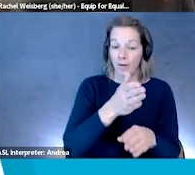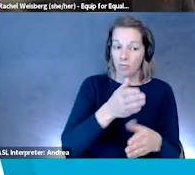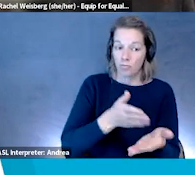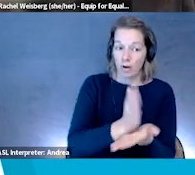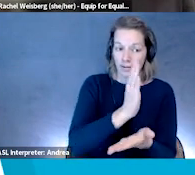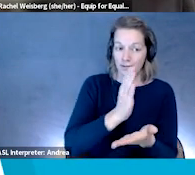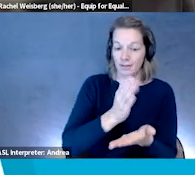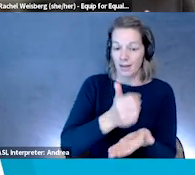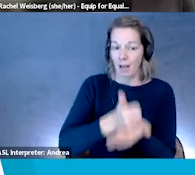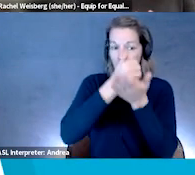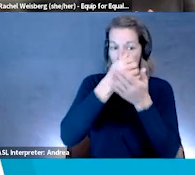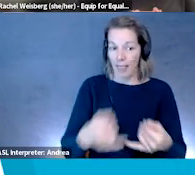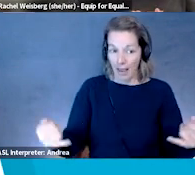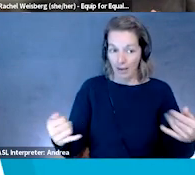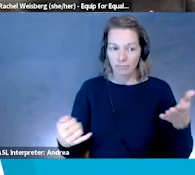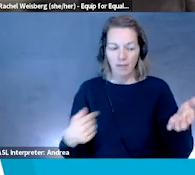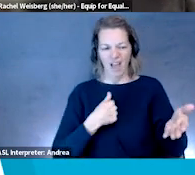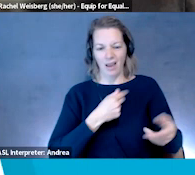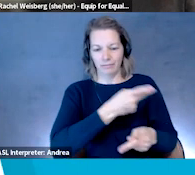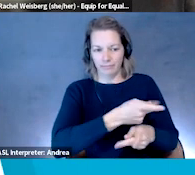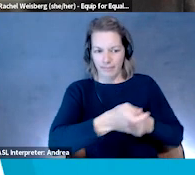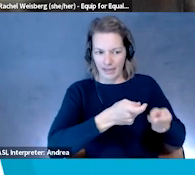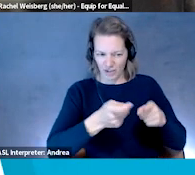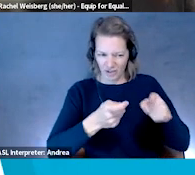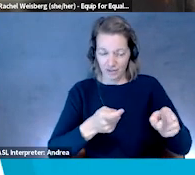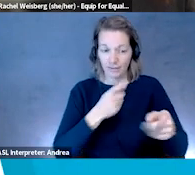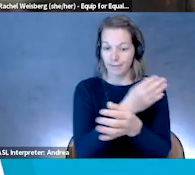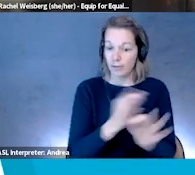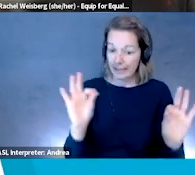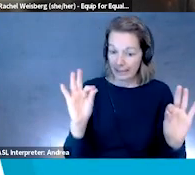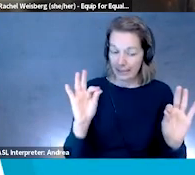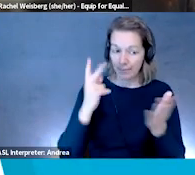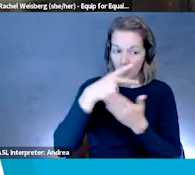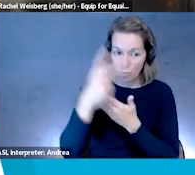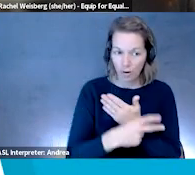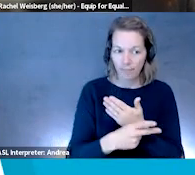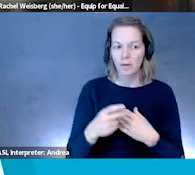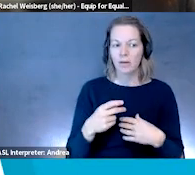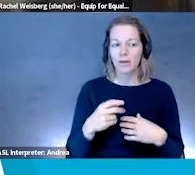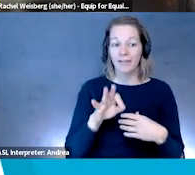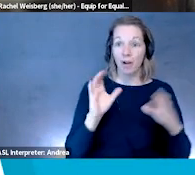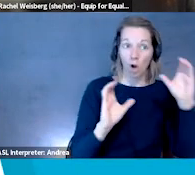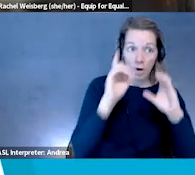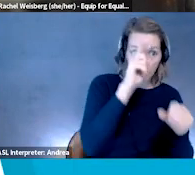IT IS HARD FOR ME TO GIVE A PRESENTATION WITHOUT TALKING ABOUT THE EMPLOYMENT RIGHTS HELP LINE. IT IS A